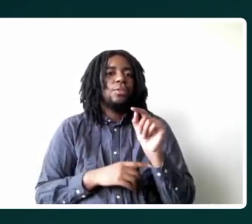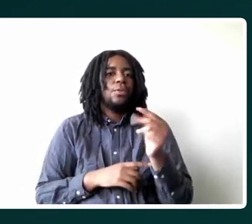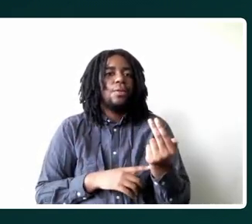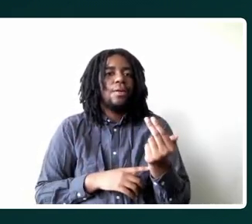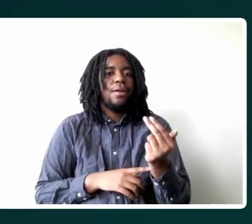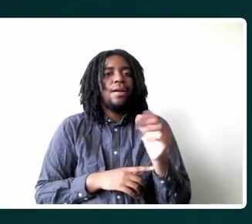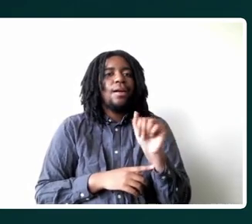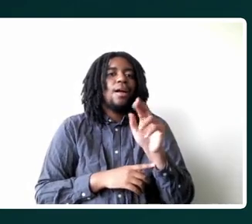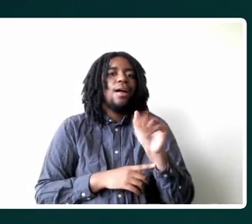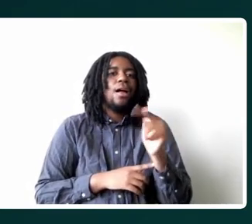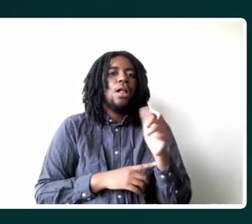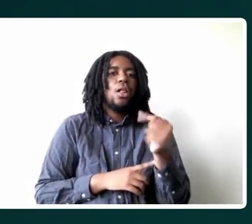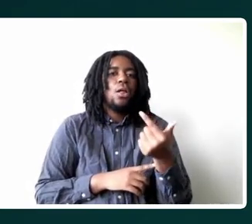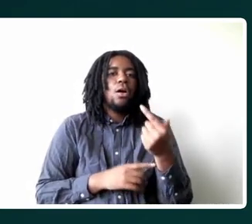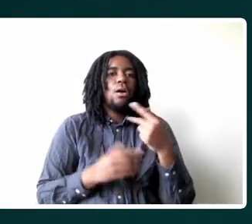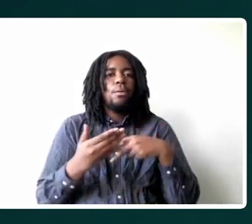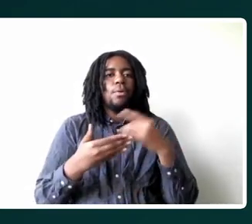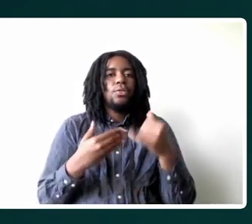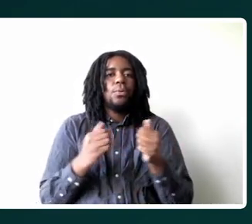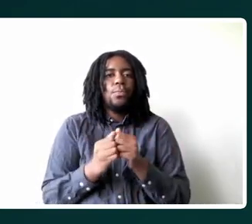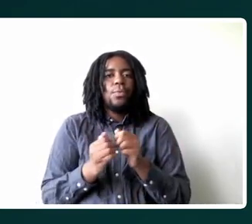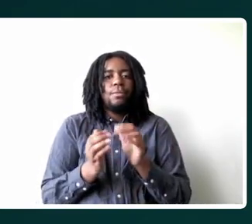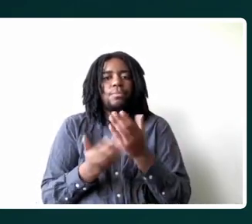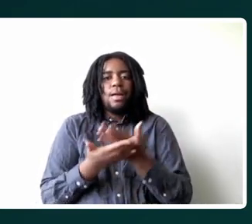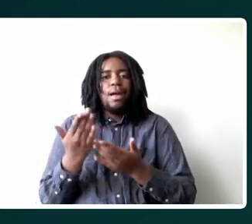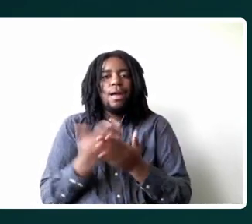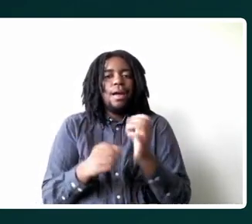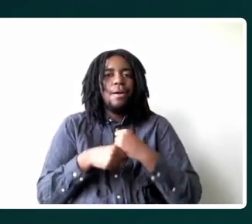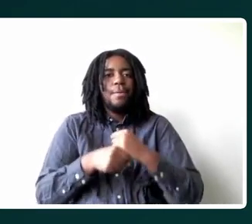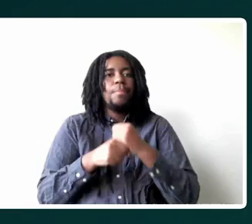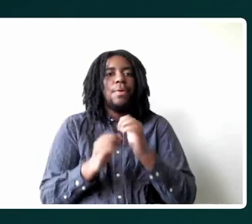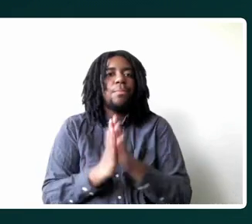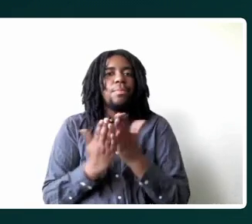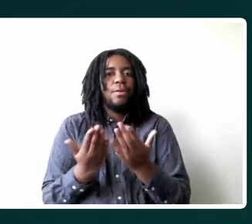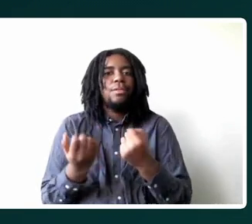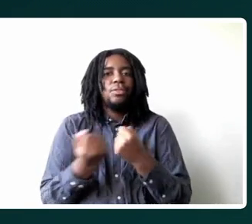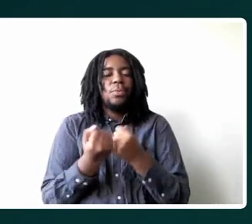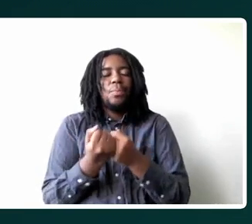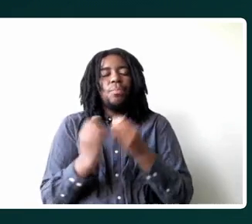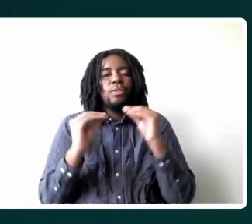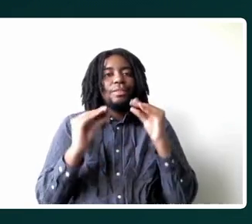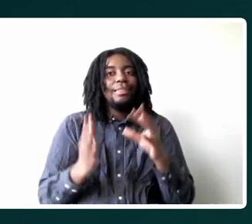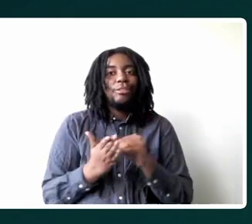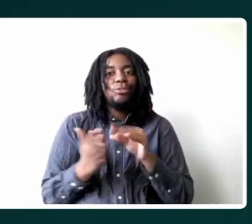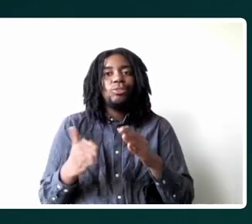with handmade books to support teachers and students to share and document important family